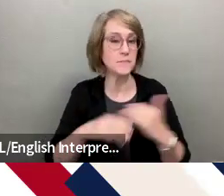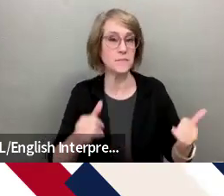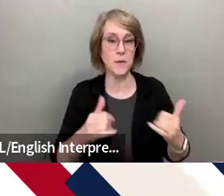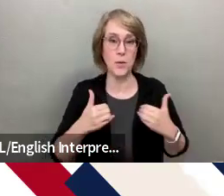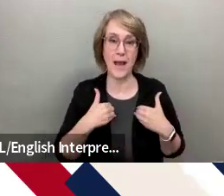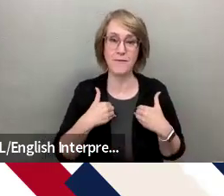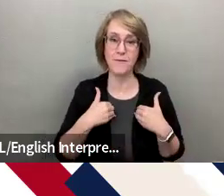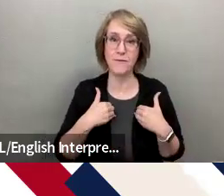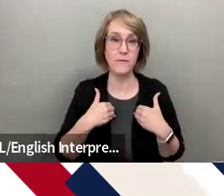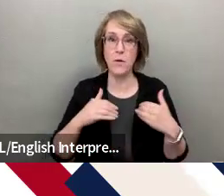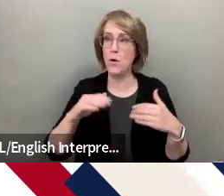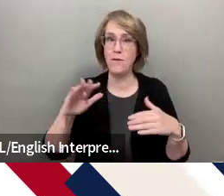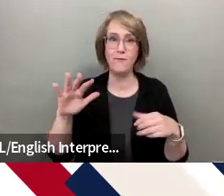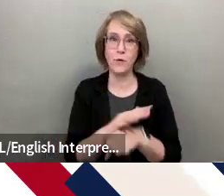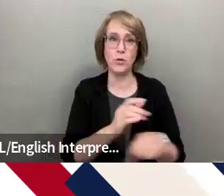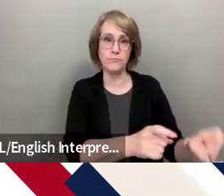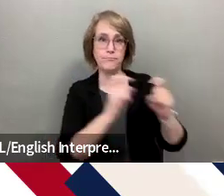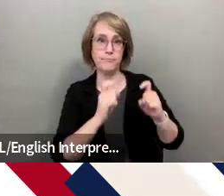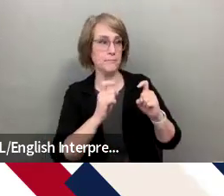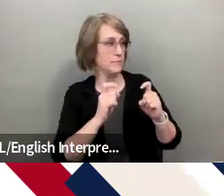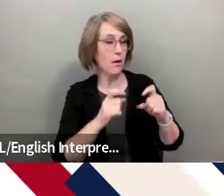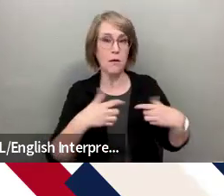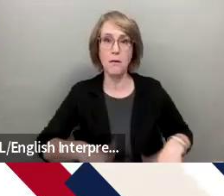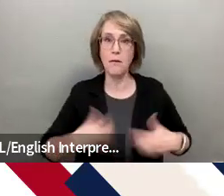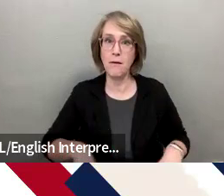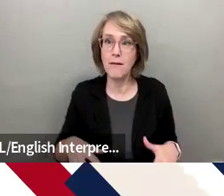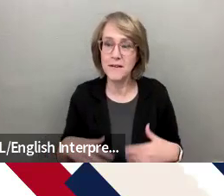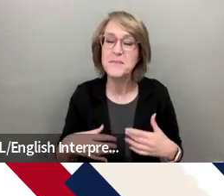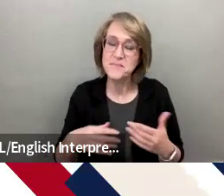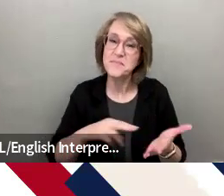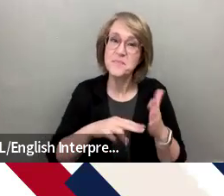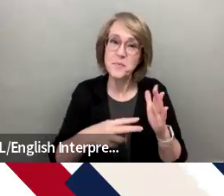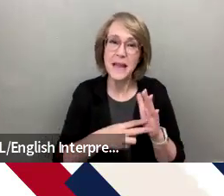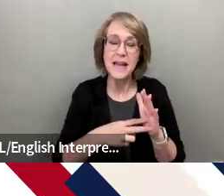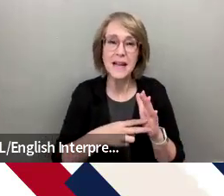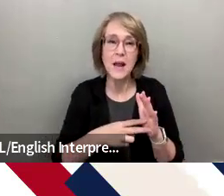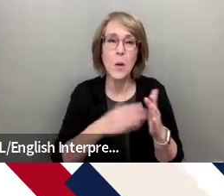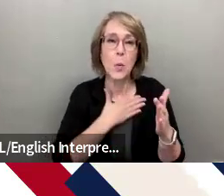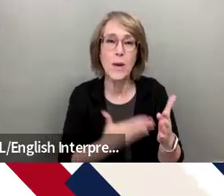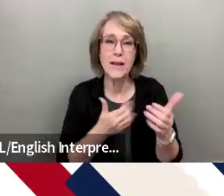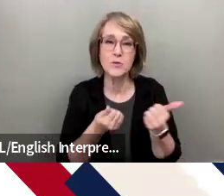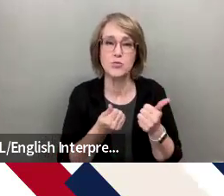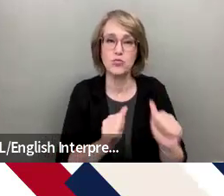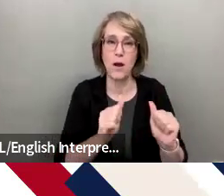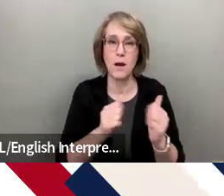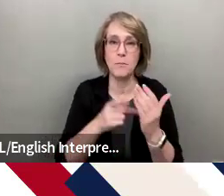REIGN OF THE STORE. SO IT REALLY JUST TAKES THE CHANCE ON US ON OUR PROGRAM TO SEE THAT